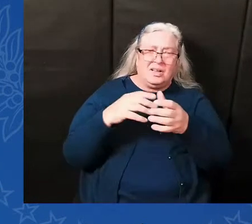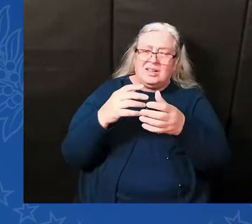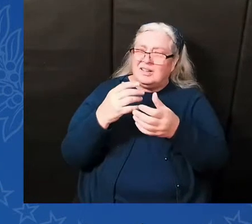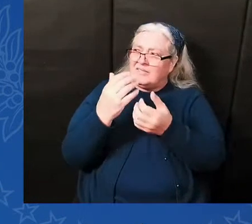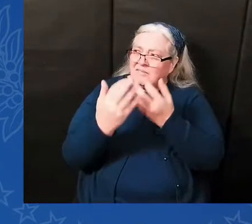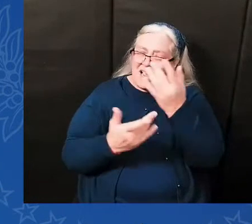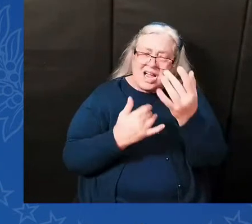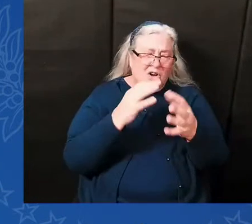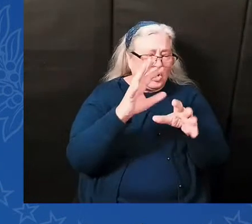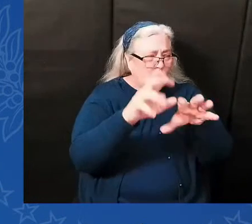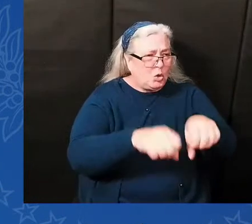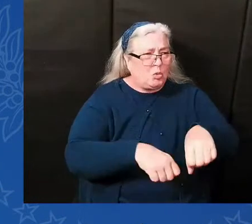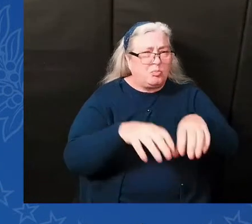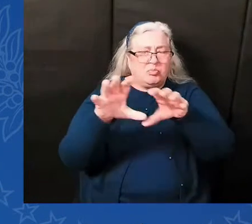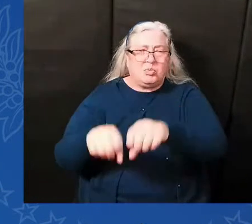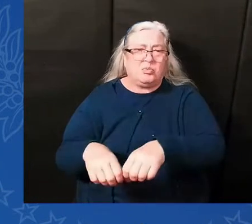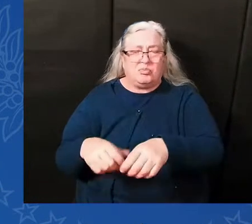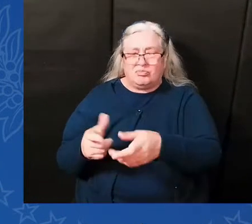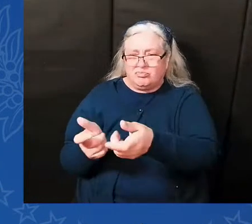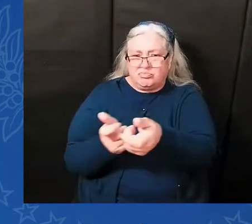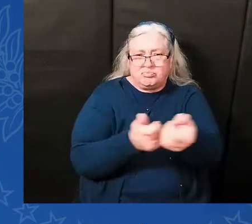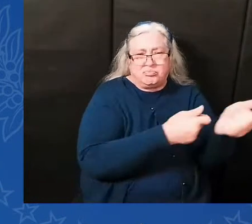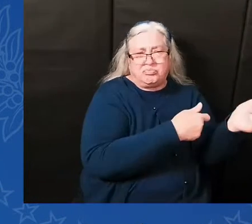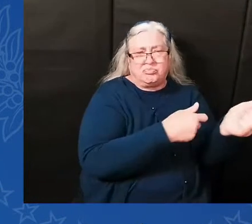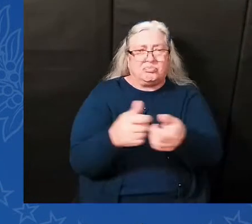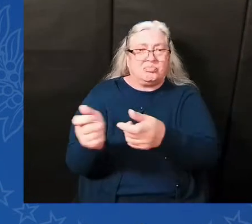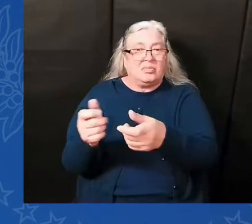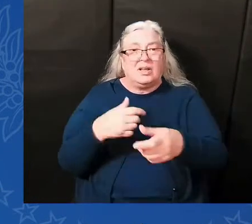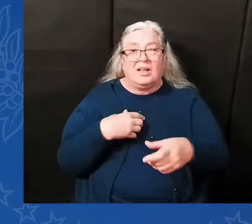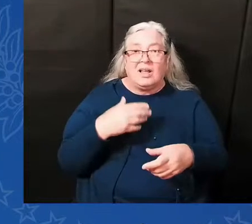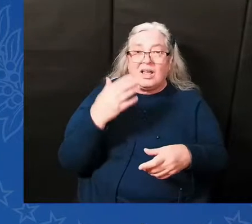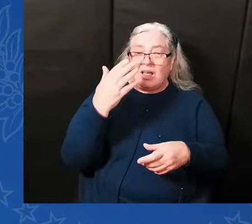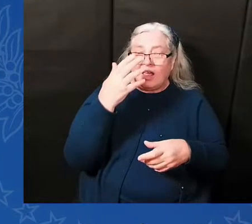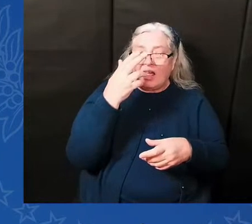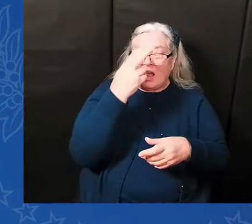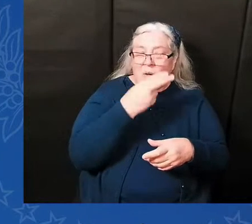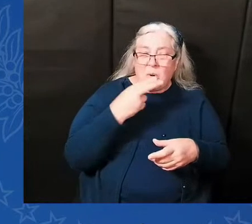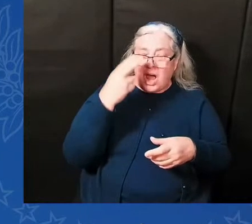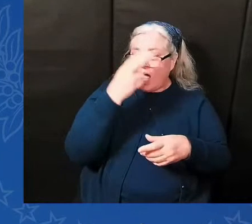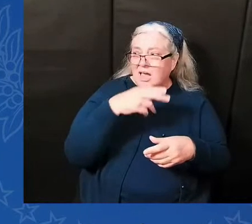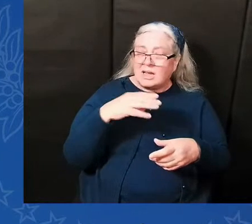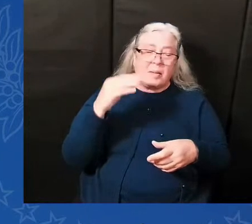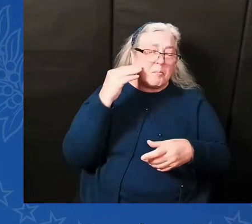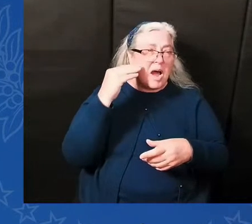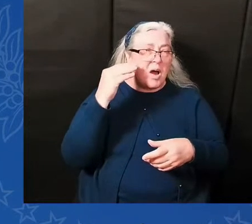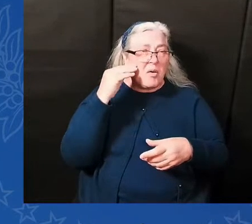in the wake of that historic fire there -- excuse me, I have a bit of a cold -- and we met firefighters